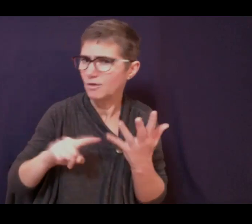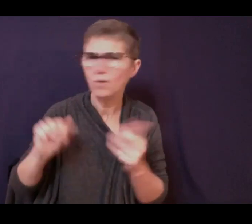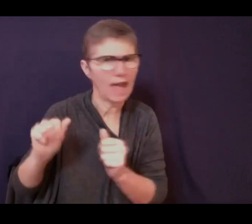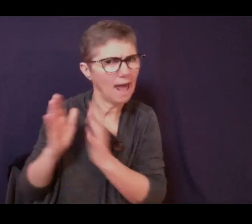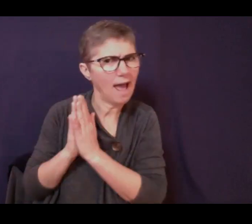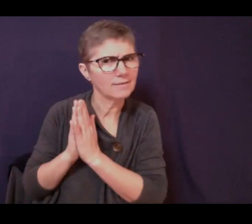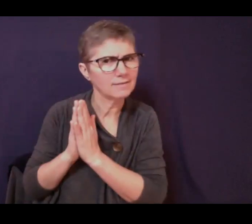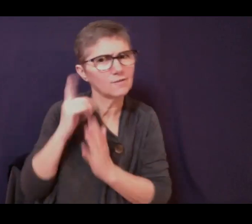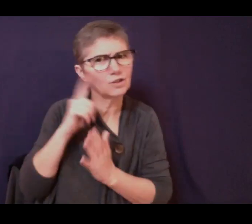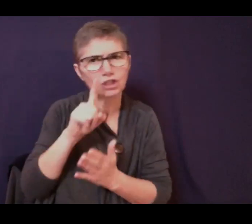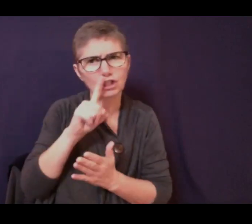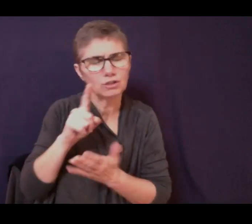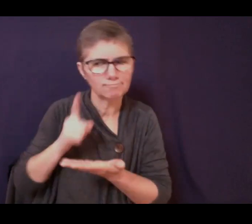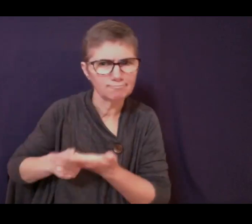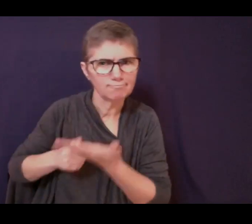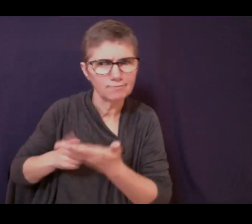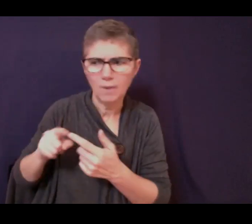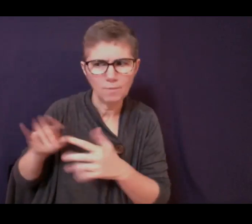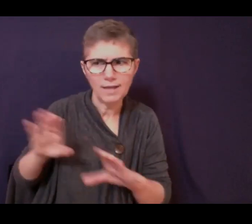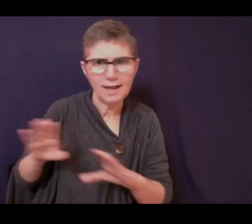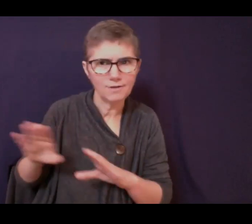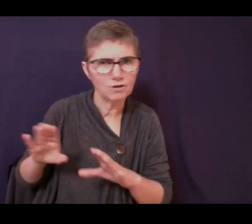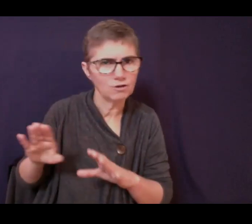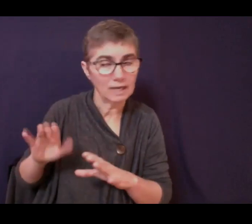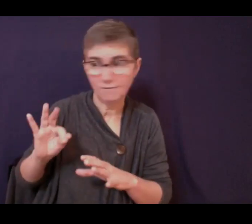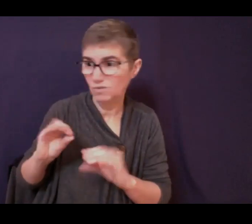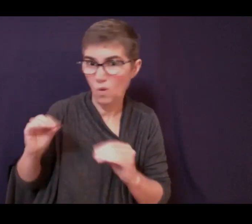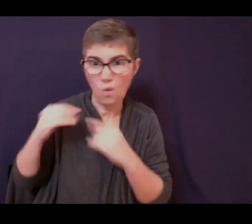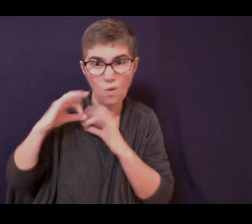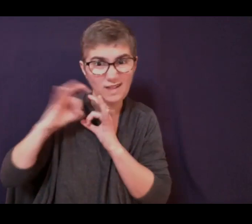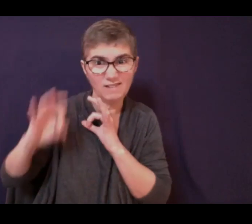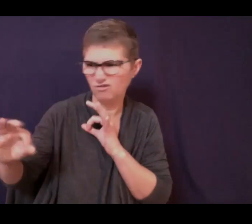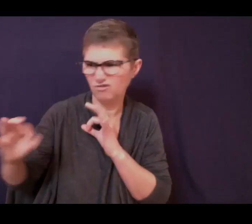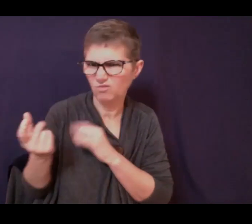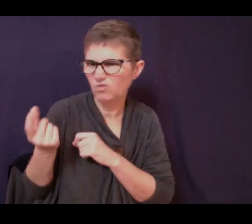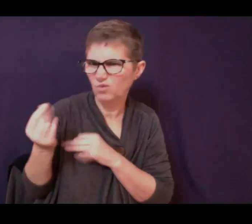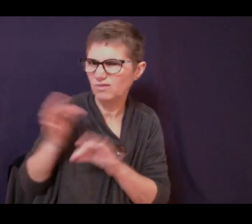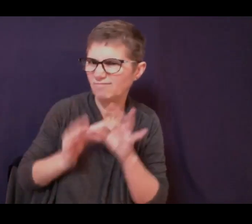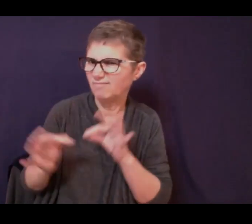bit more about behavior in those instances because they would you would want to ensure that the dog